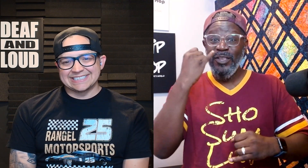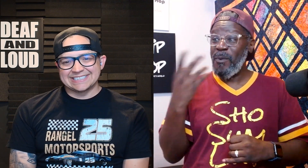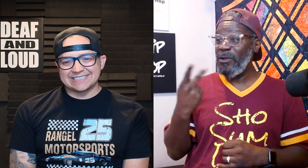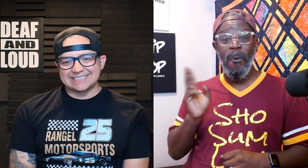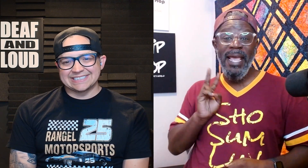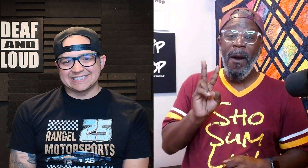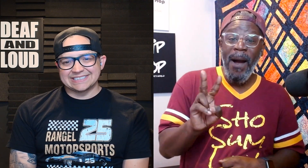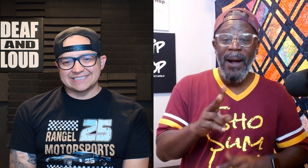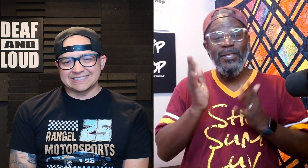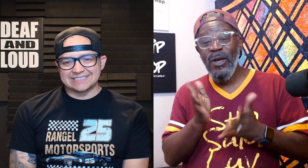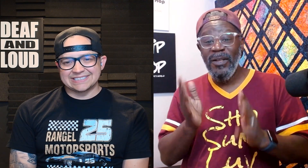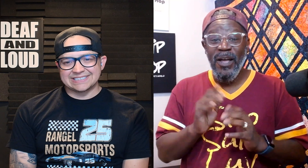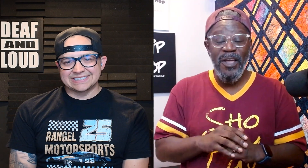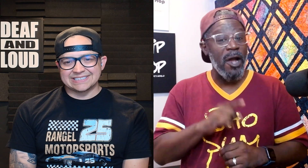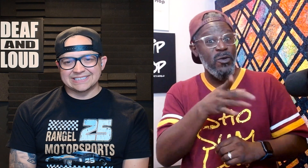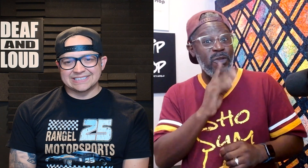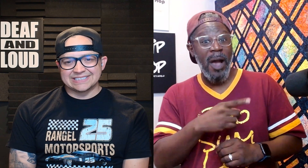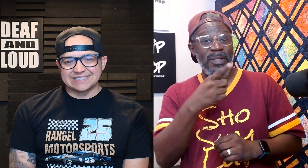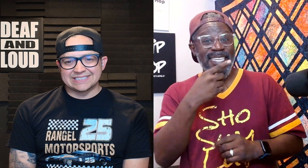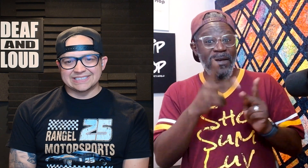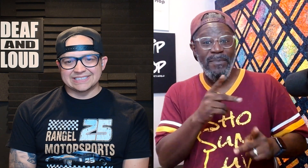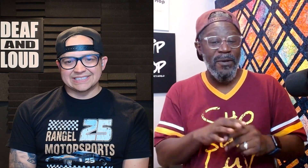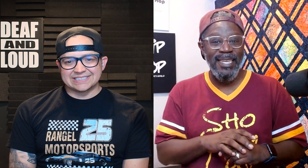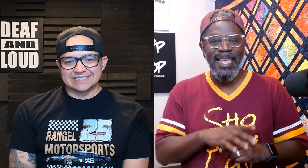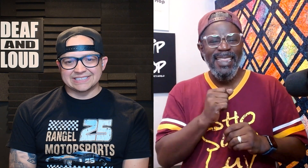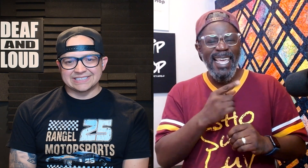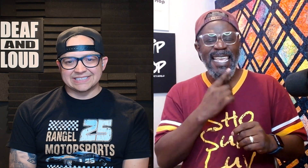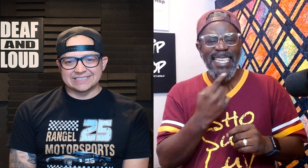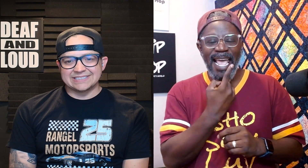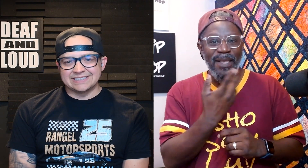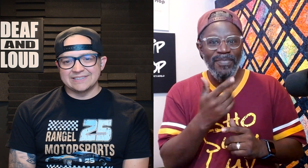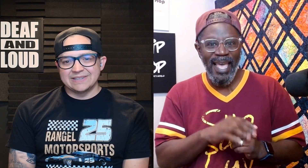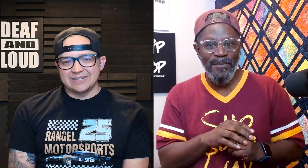Suppose we go out and talk and talk. You're talking with this hearing person. Then he's saying something.